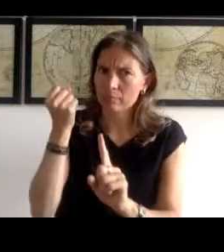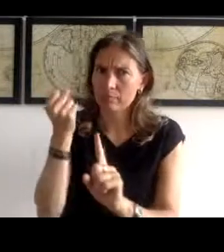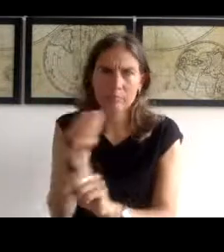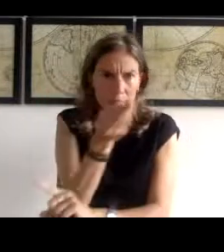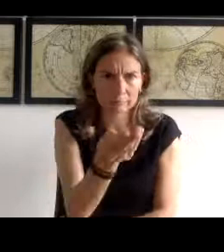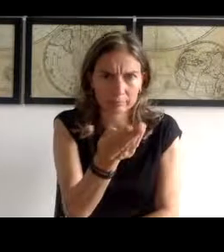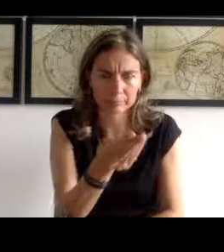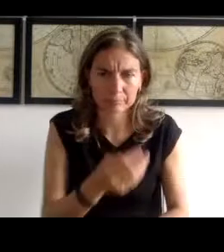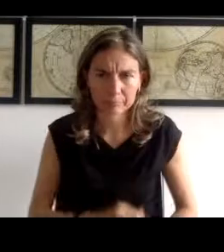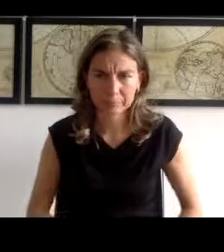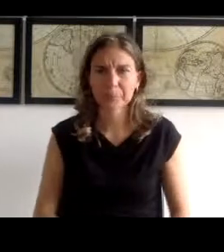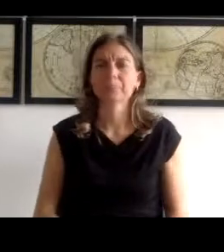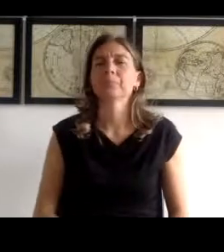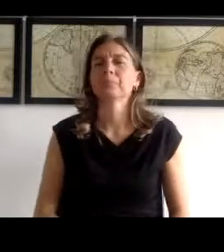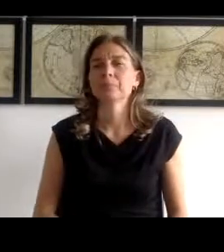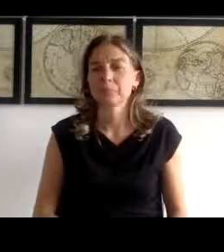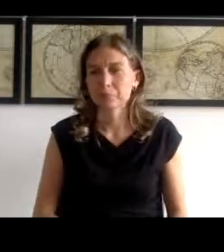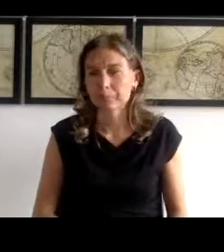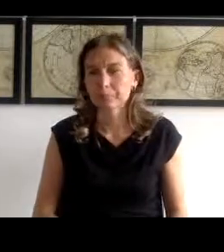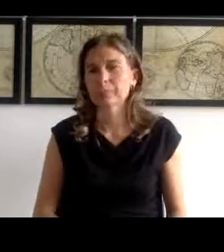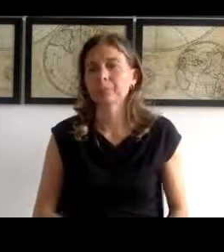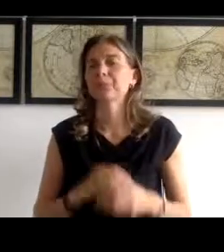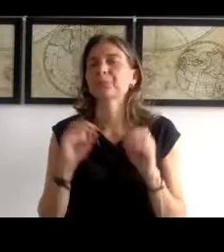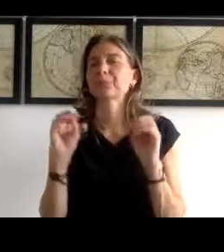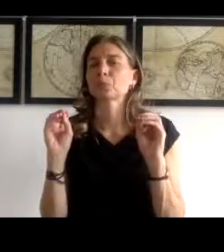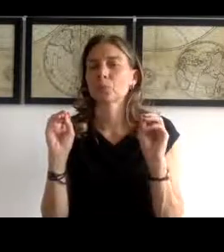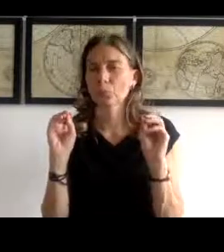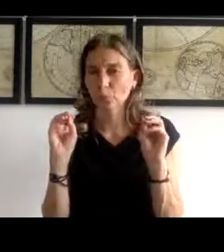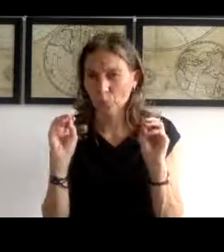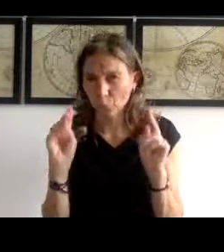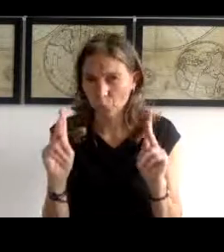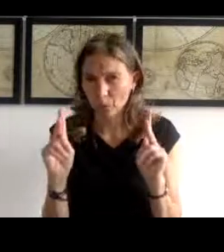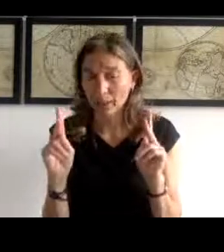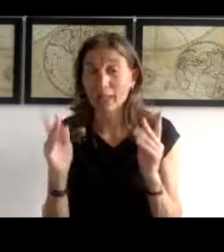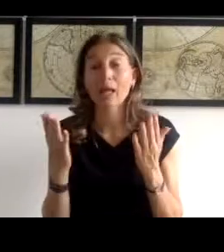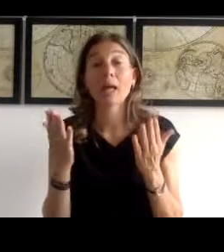On the other hand, the main concern for me was my own assistance